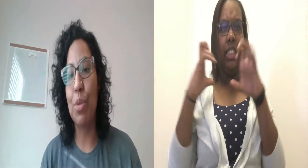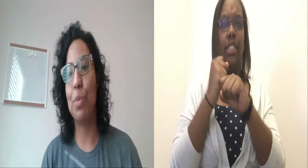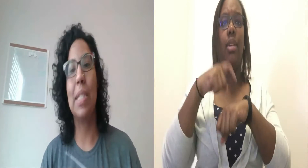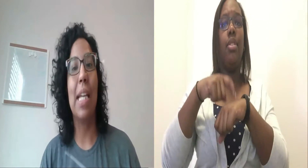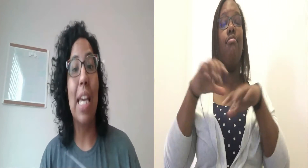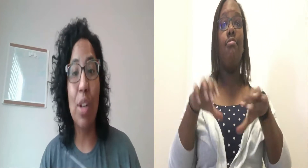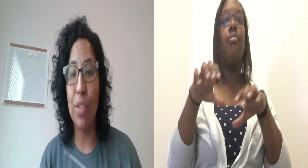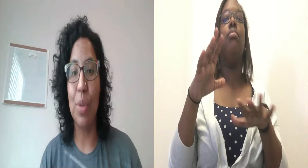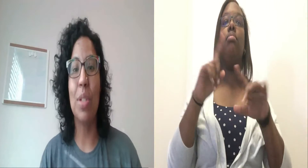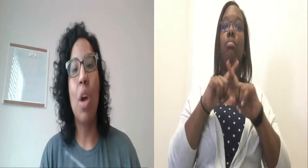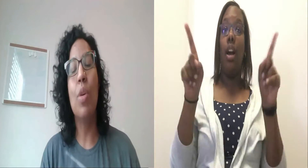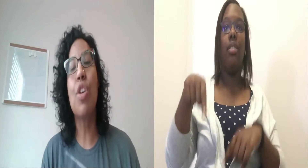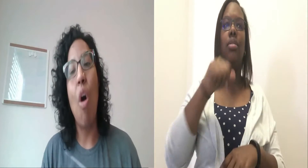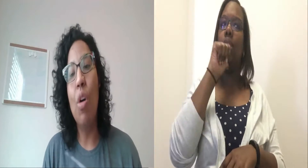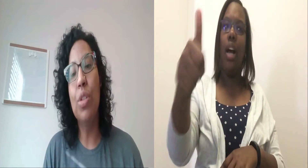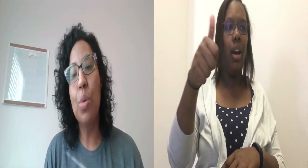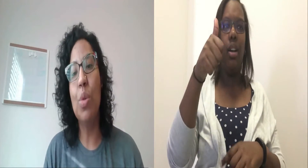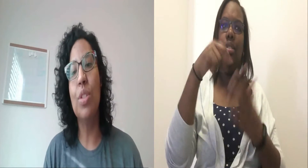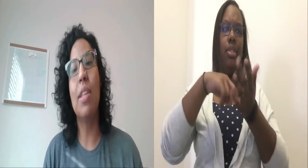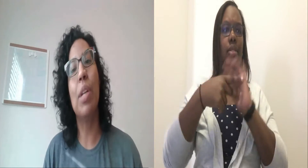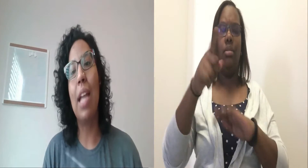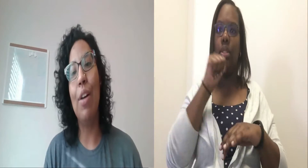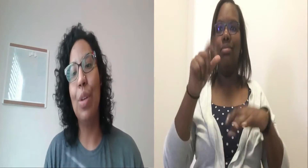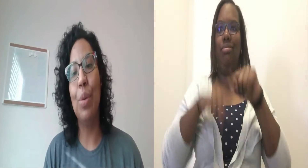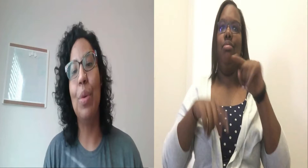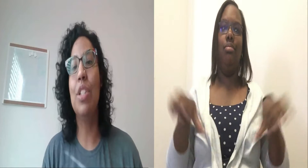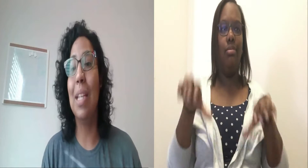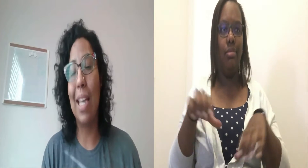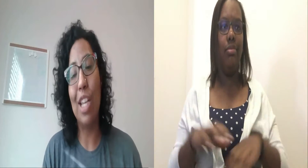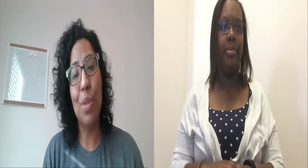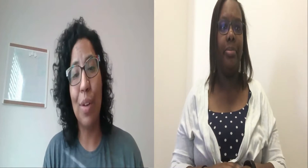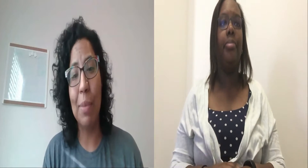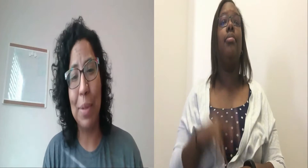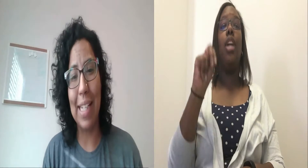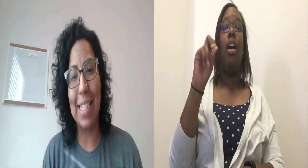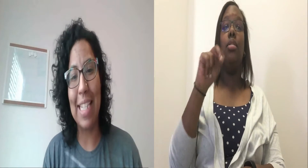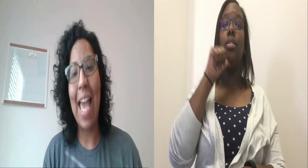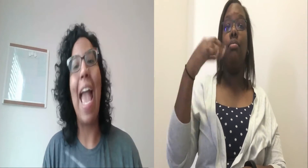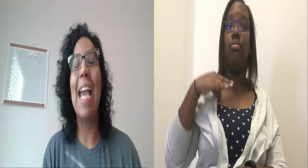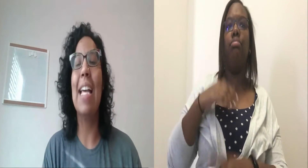groups, interviews which are all tools that would allow you to engage with your communities and